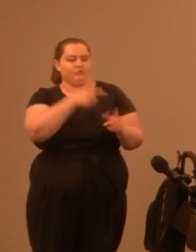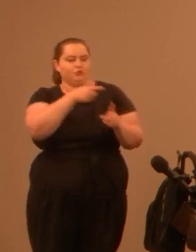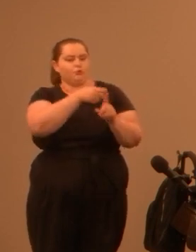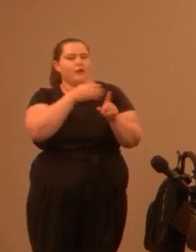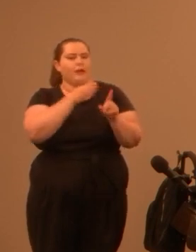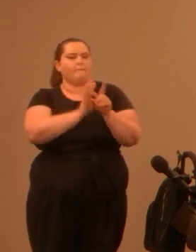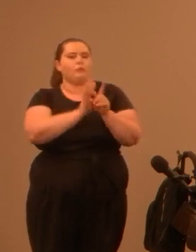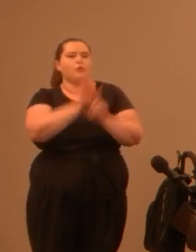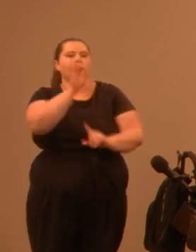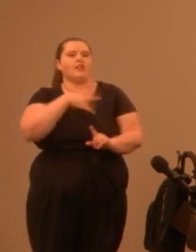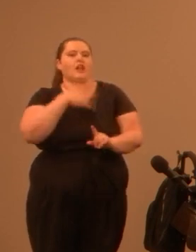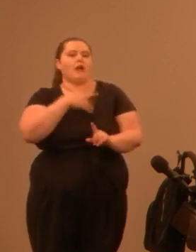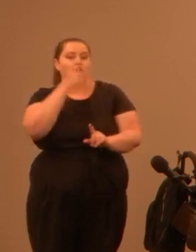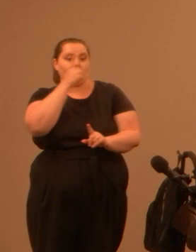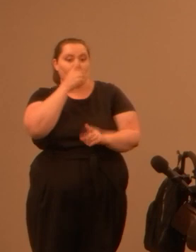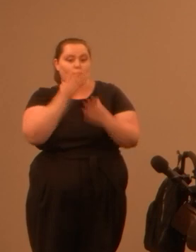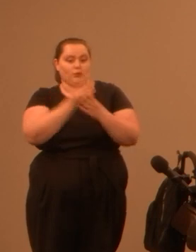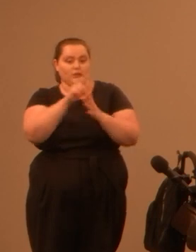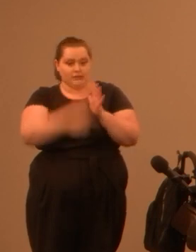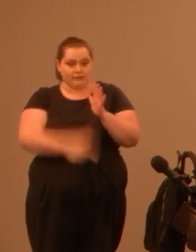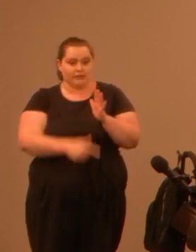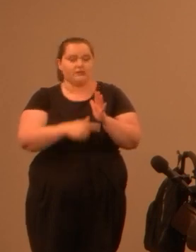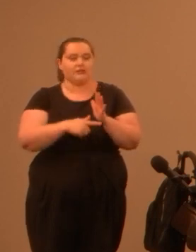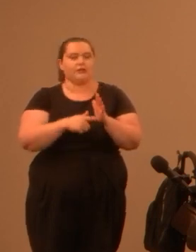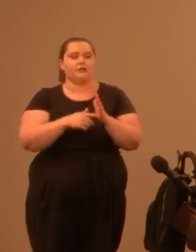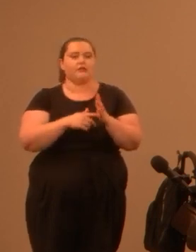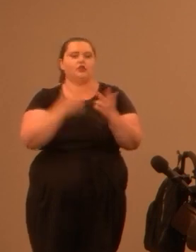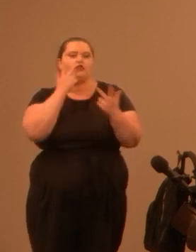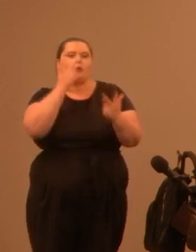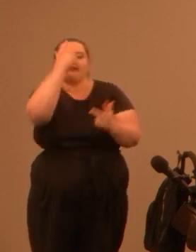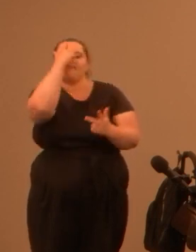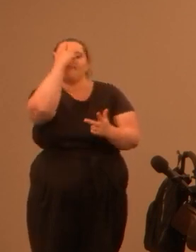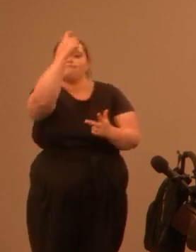lives of people with disability, showcasing innovation, determination,